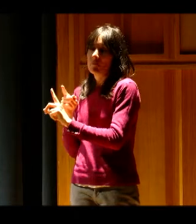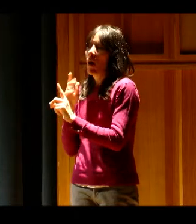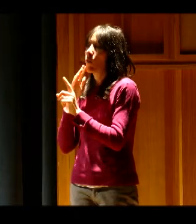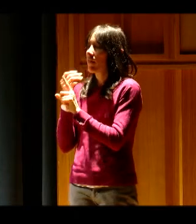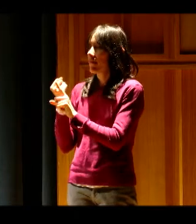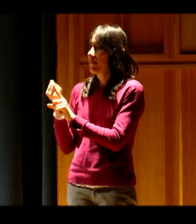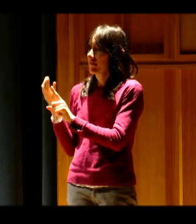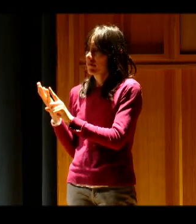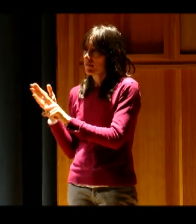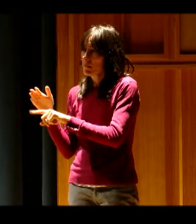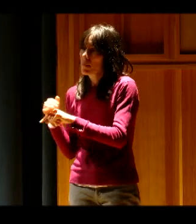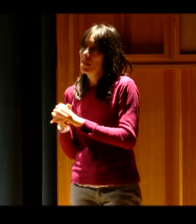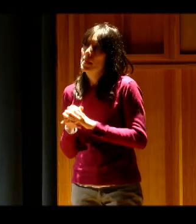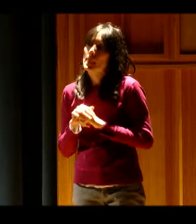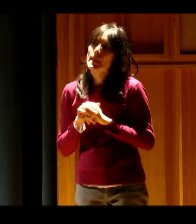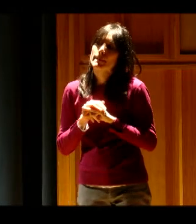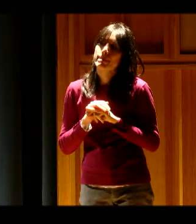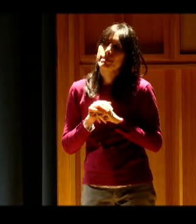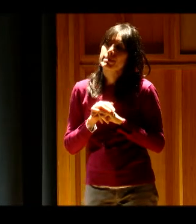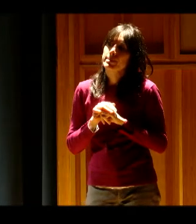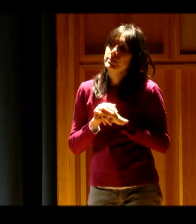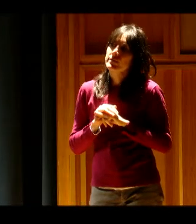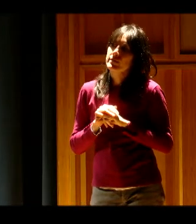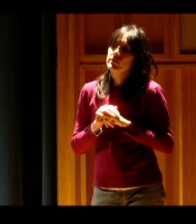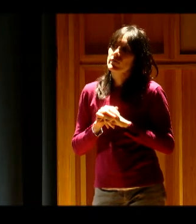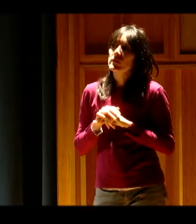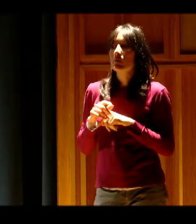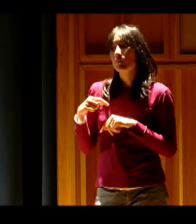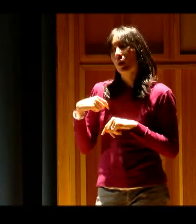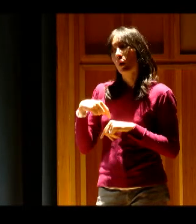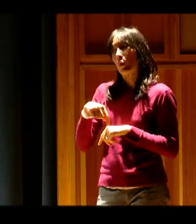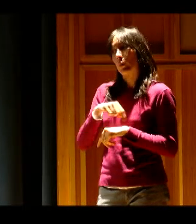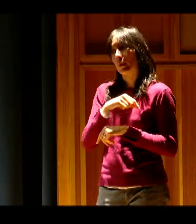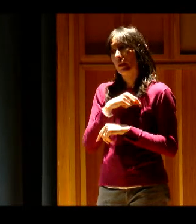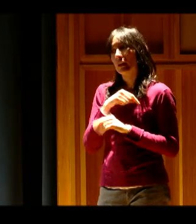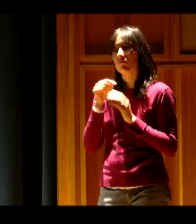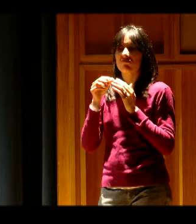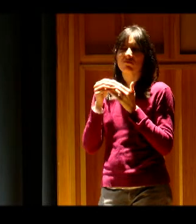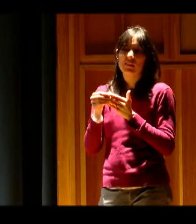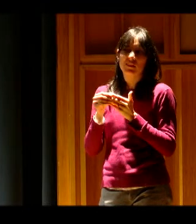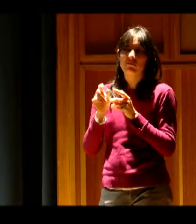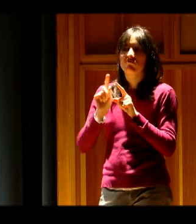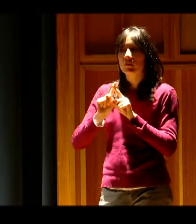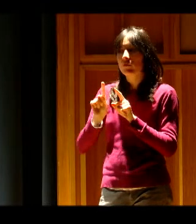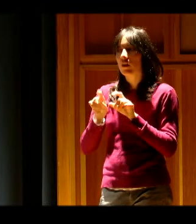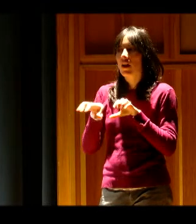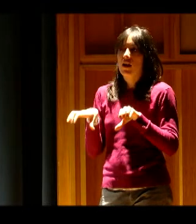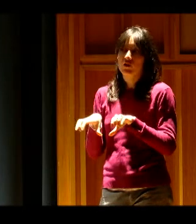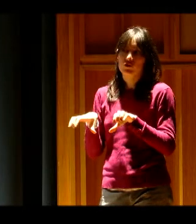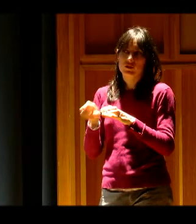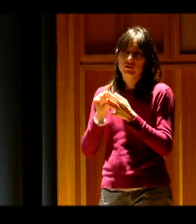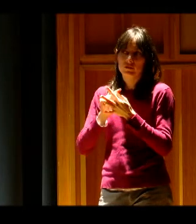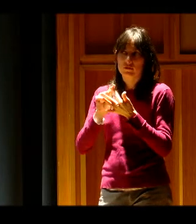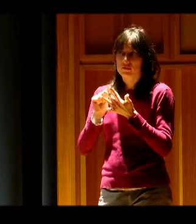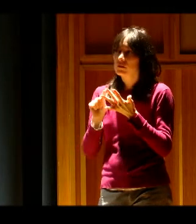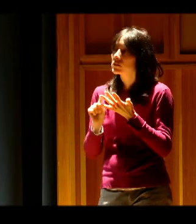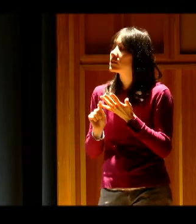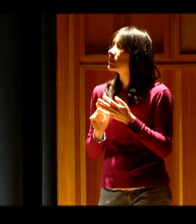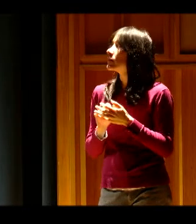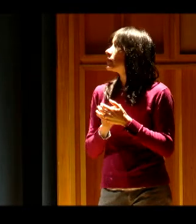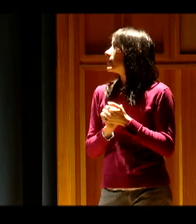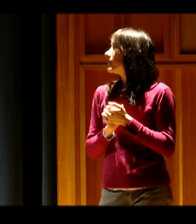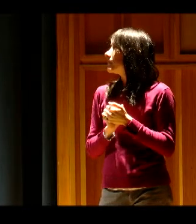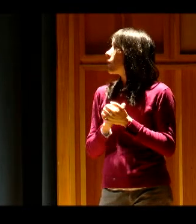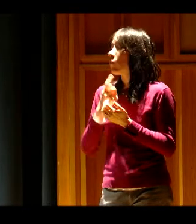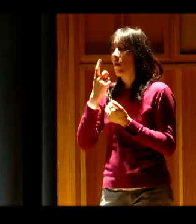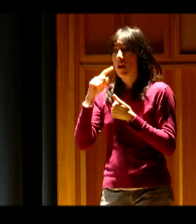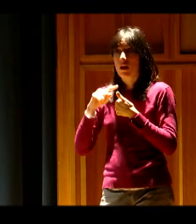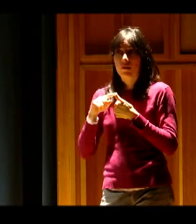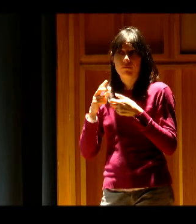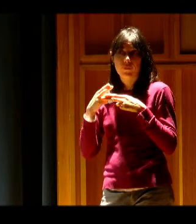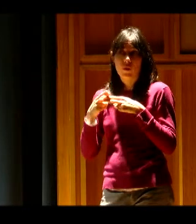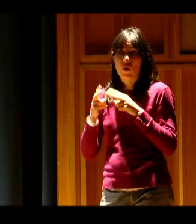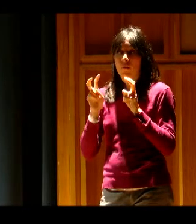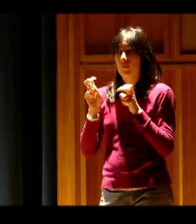but we steward a range of different actions. We have something called the creative green program and